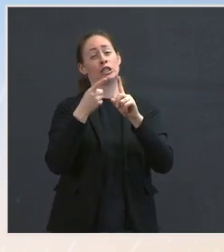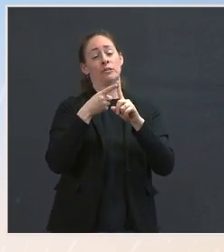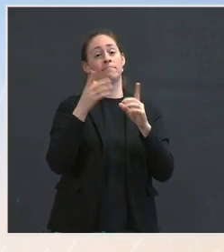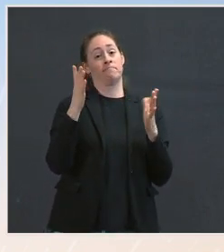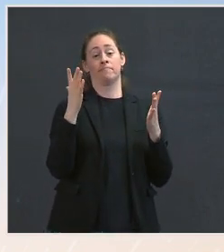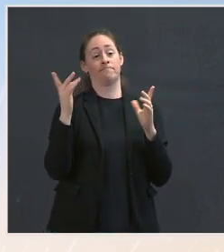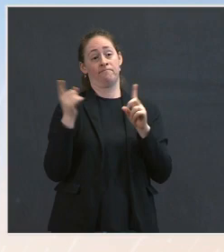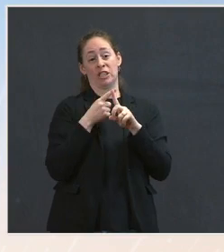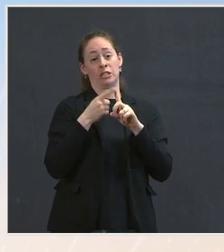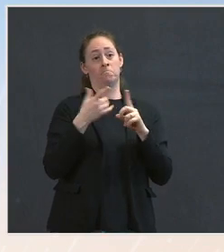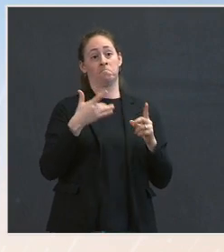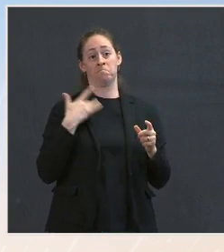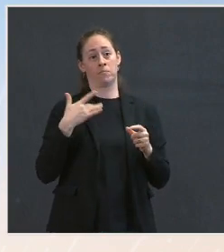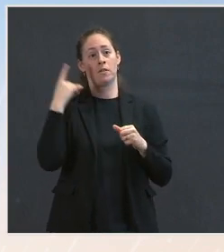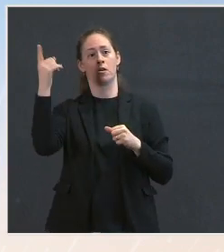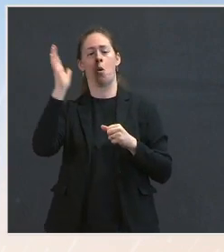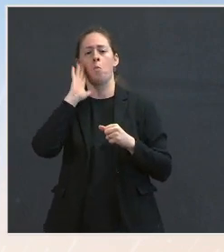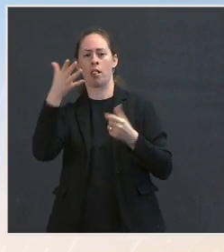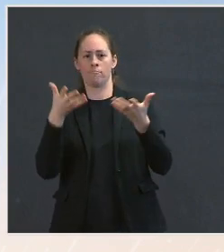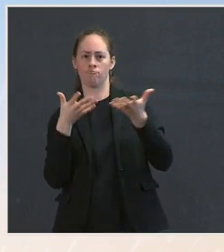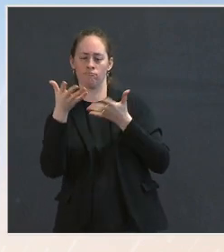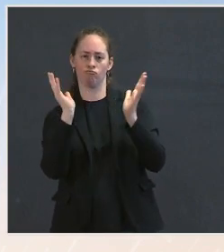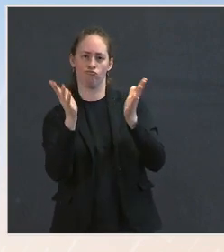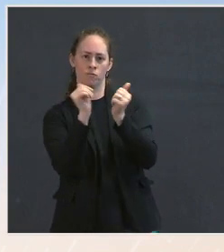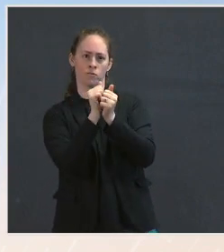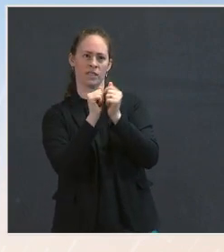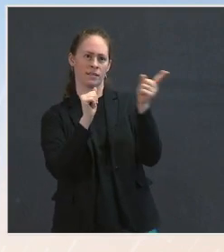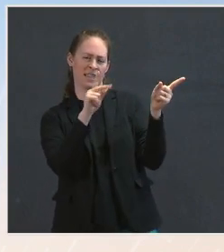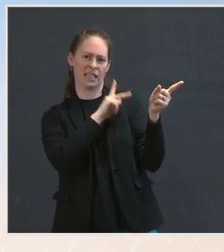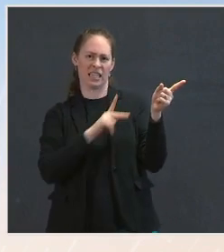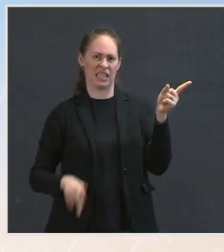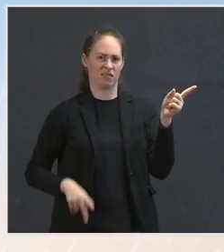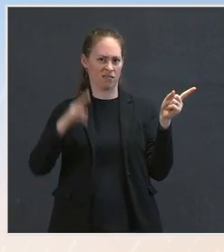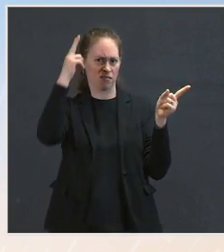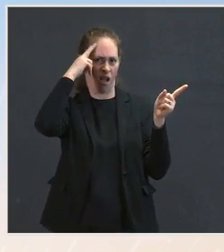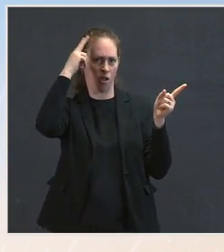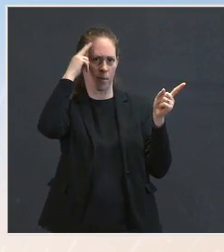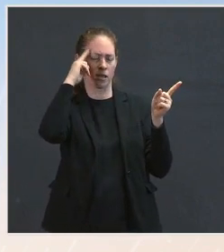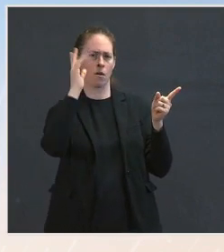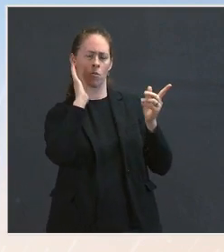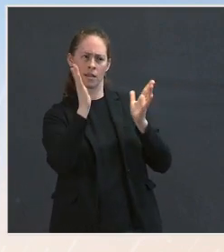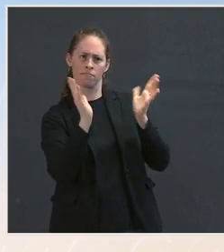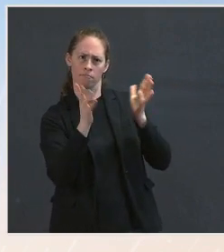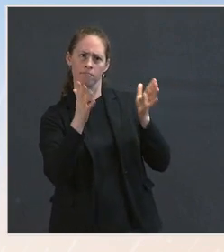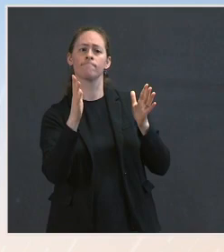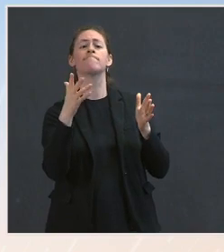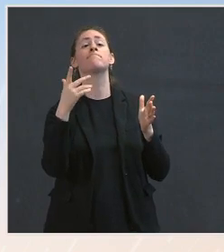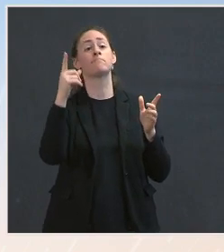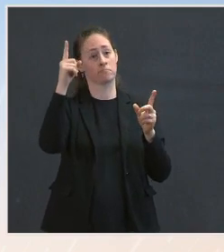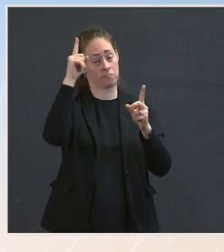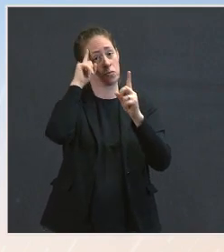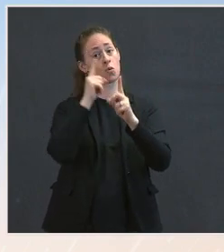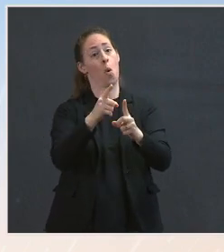We expect that to happen very soon. As you know, we've committed to the release of an unclassified report that would come out from DNI